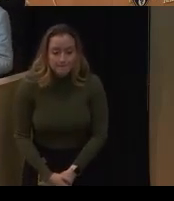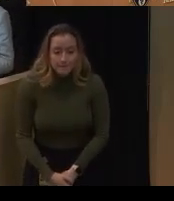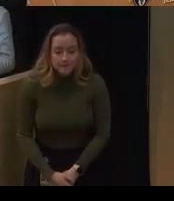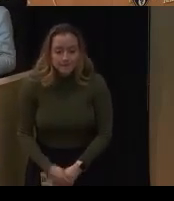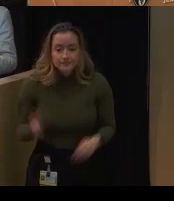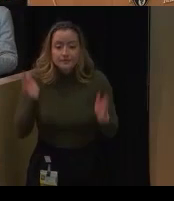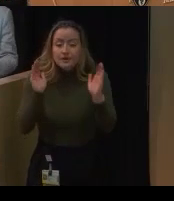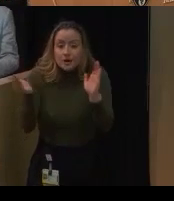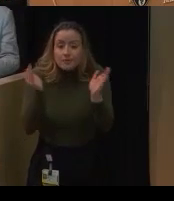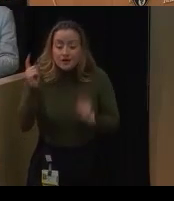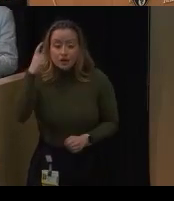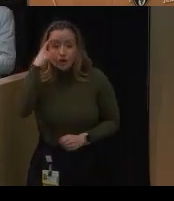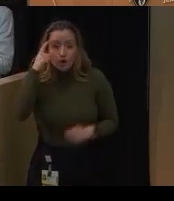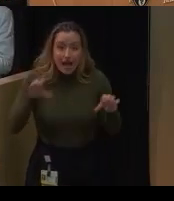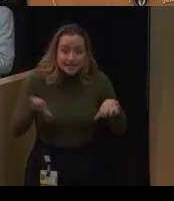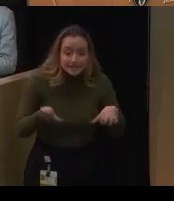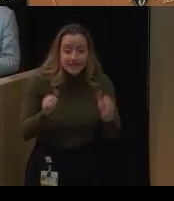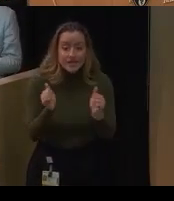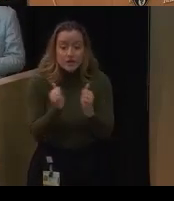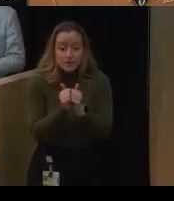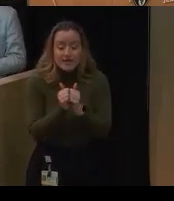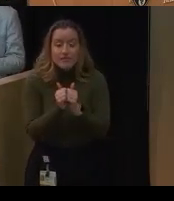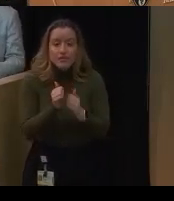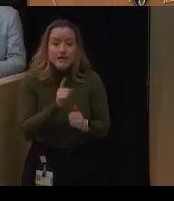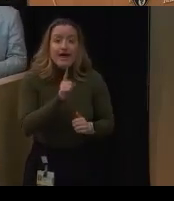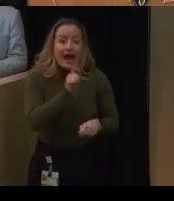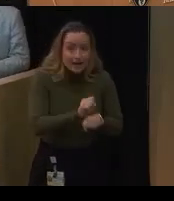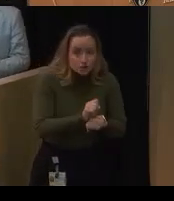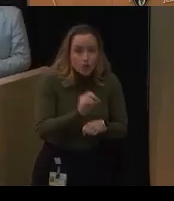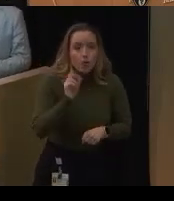neural activity between the active and Sham neurofeedback group in the neurofeedback target